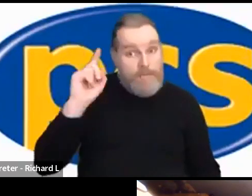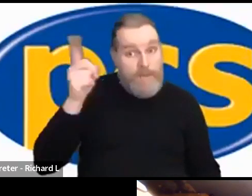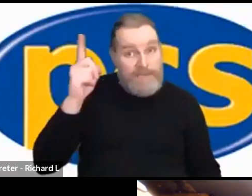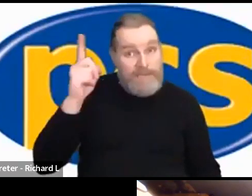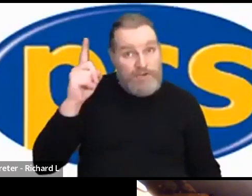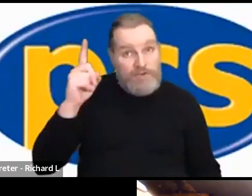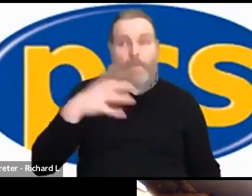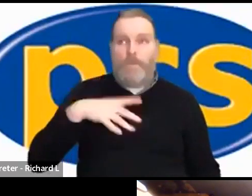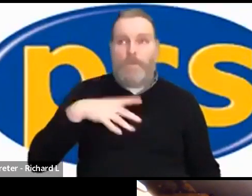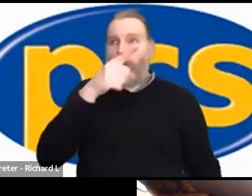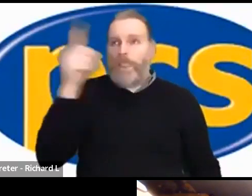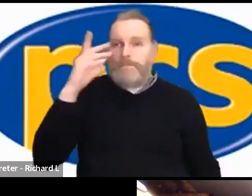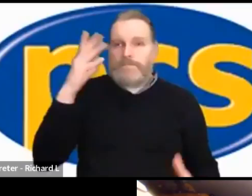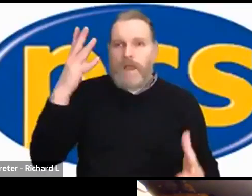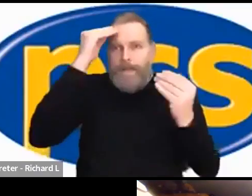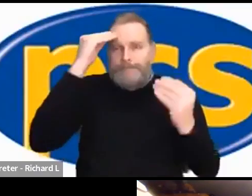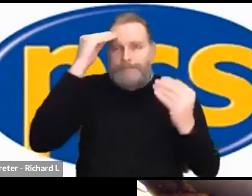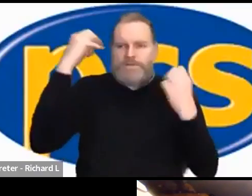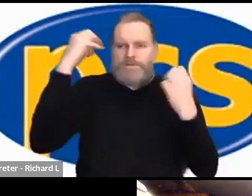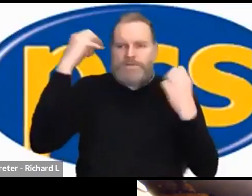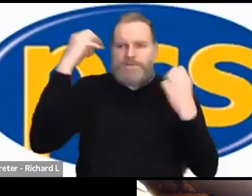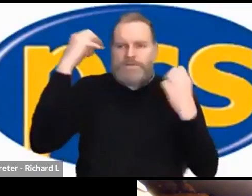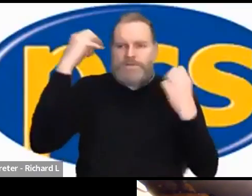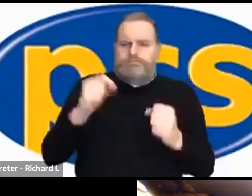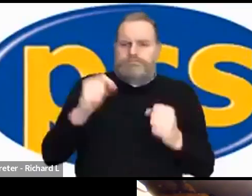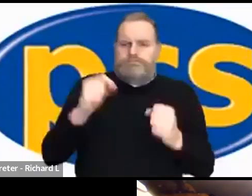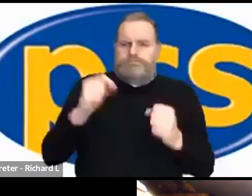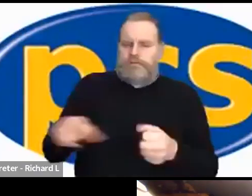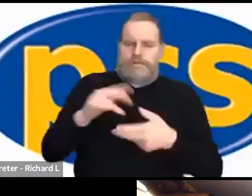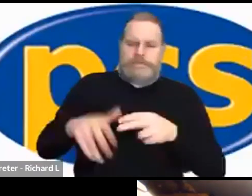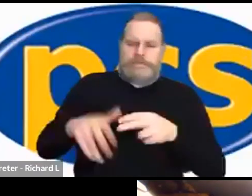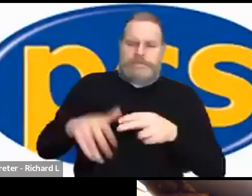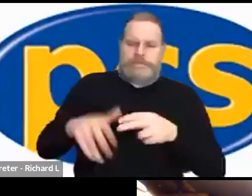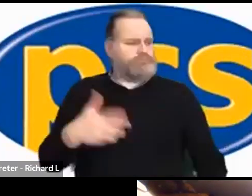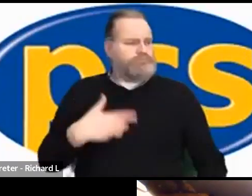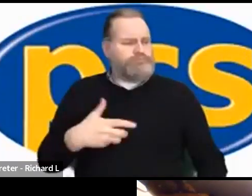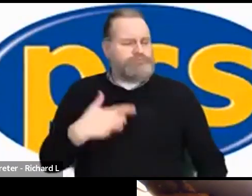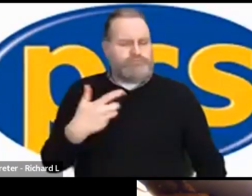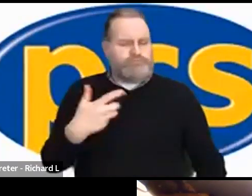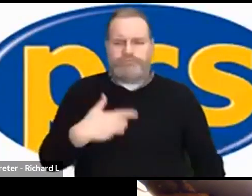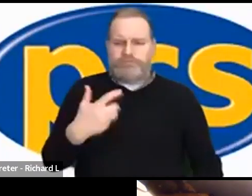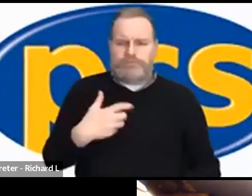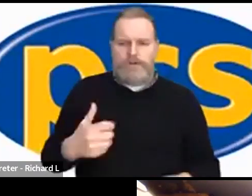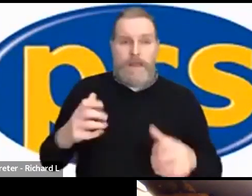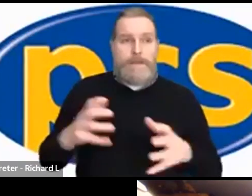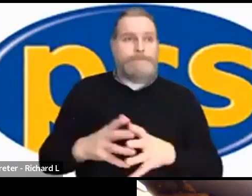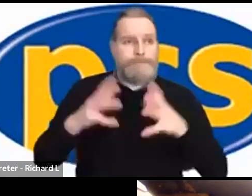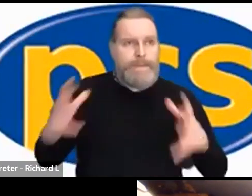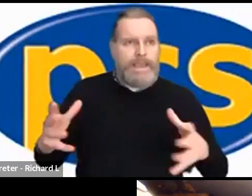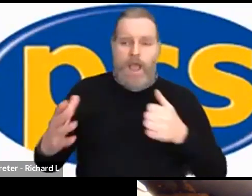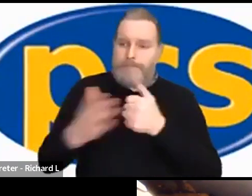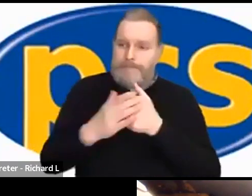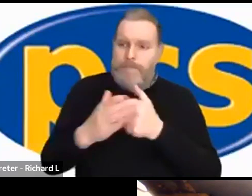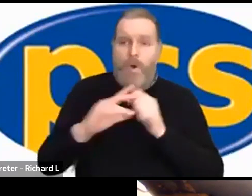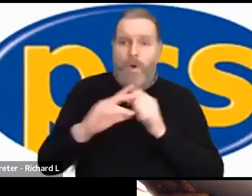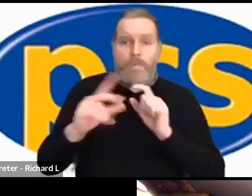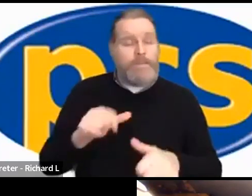that when we're not sitting setting ting silently back, we are actingly supporting our dispute and dispute, and the more visible and the bigger and more vibrant the better.